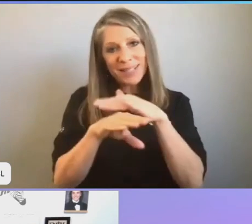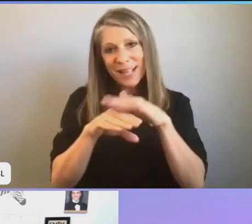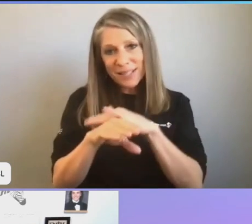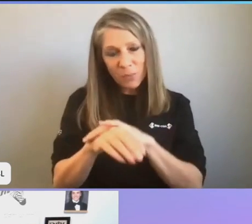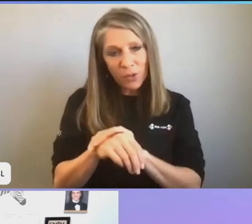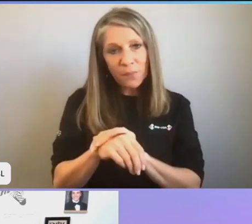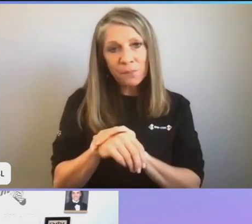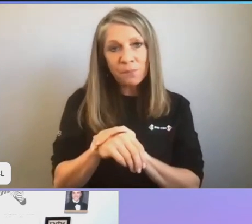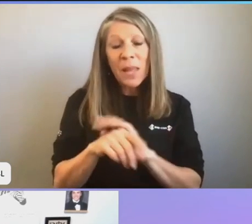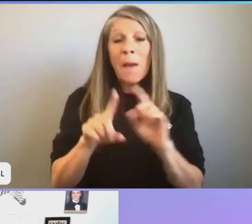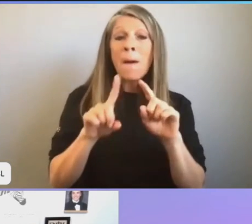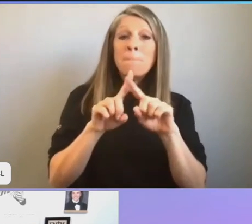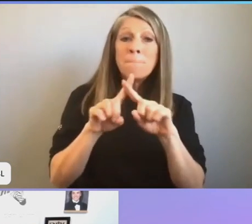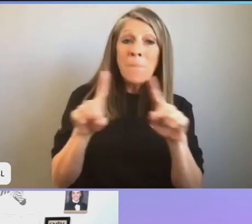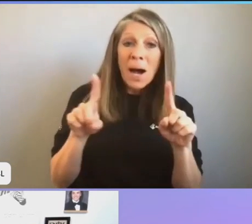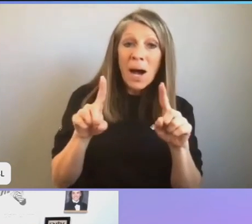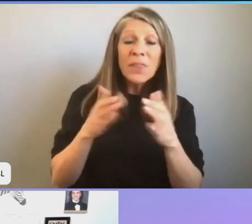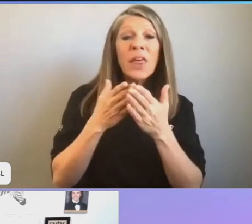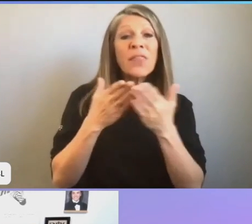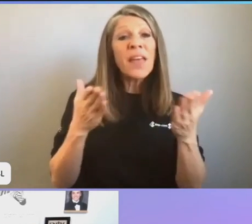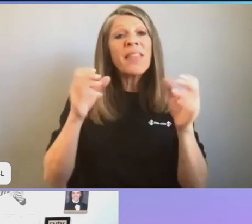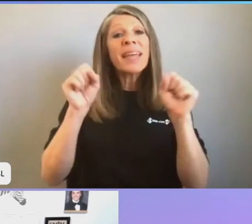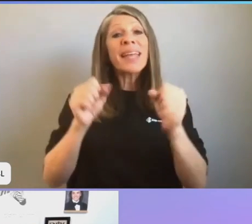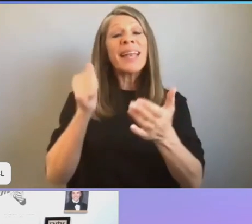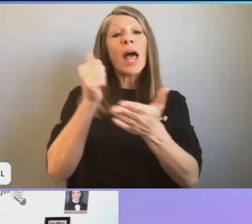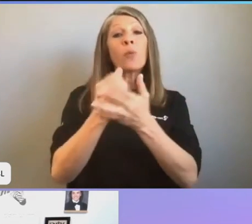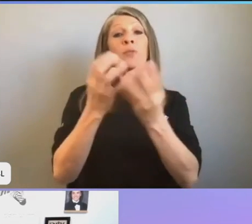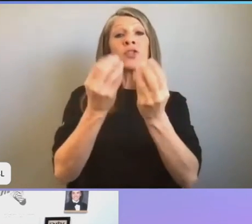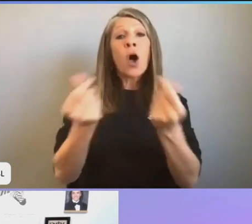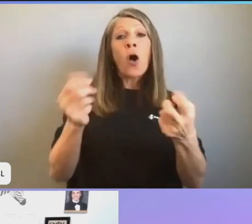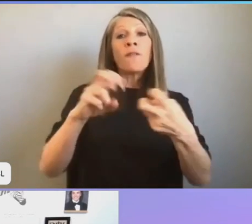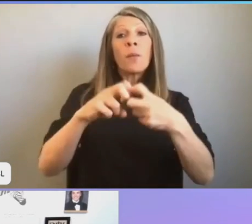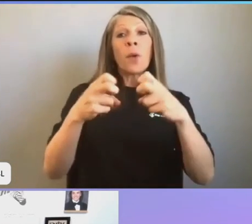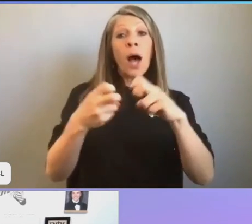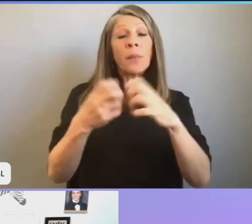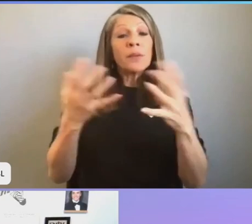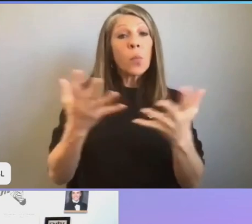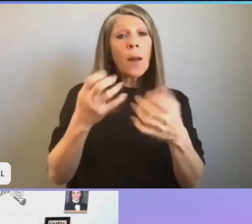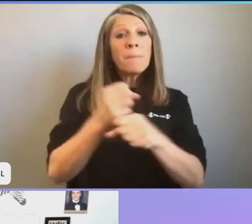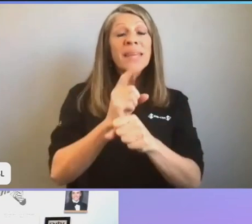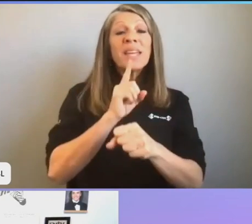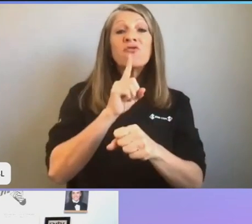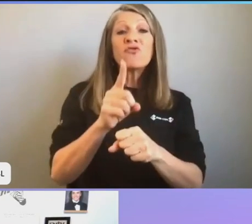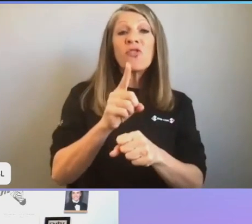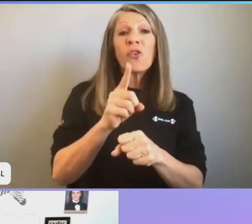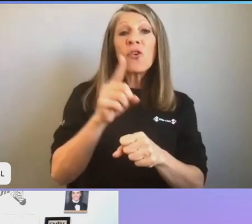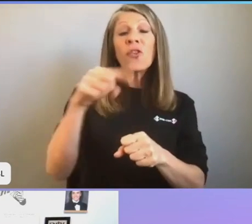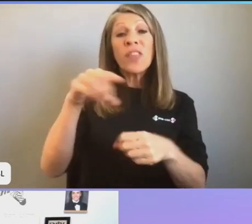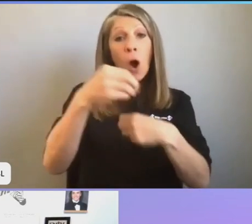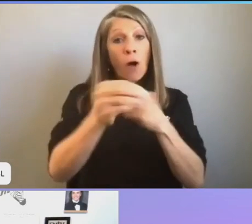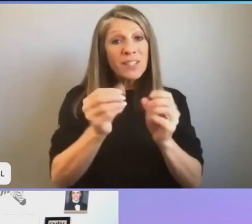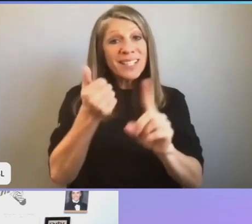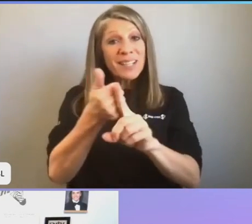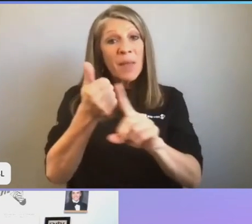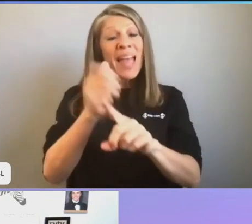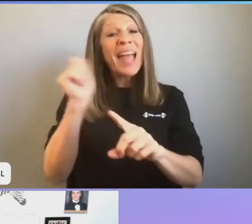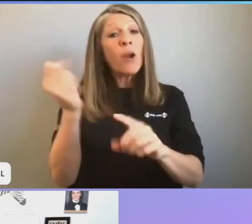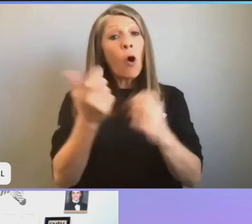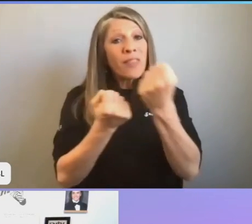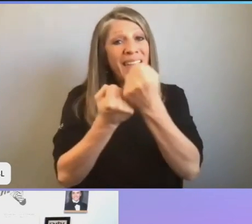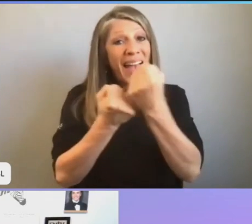about how flashy and often unusable and unaccessible those sites are, but I think the thing that can help solve